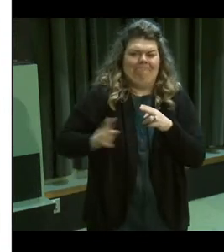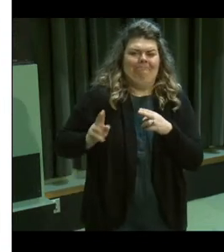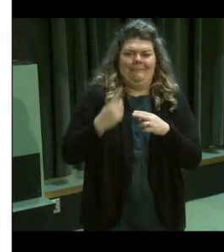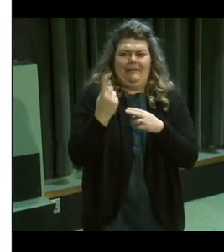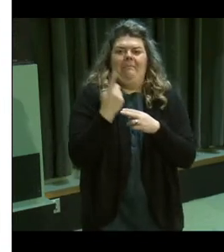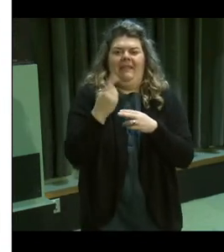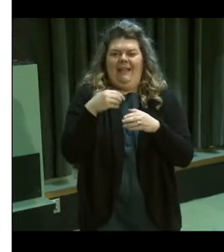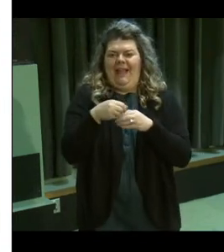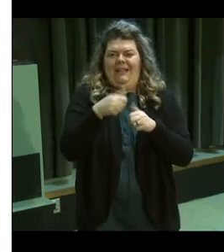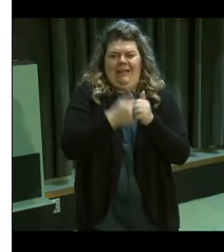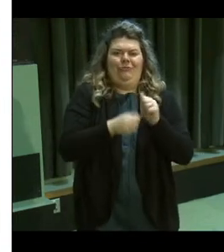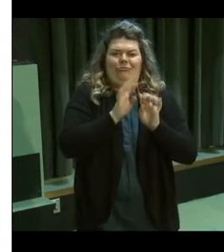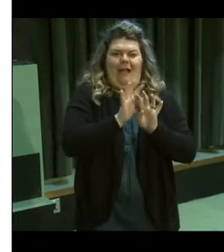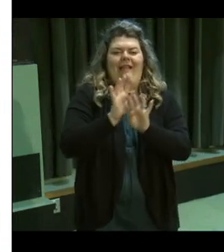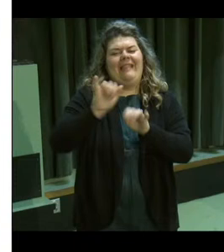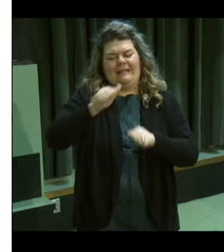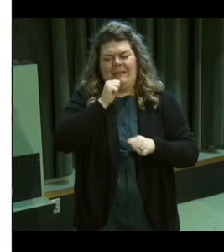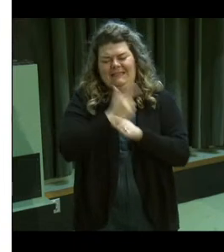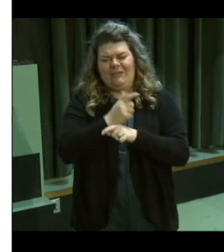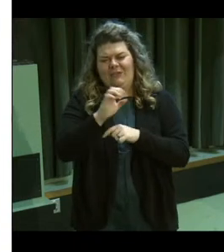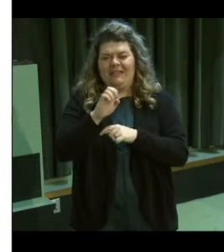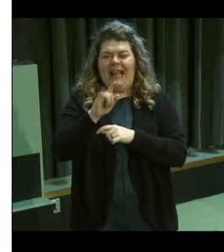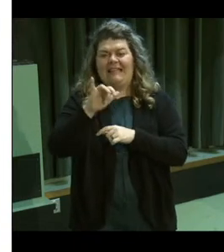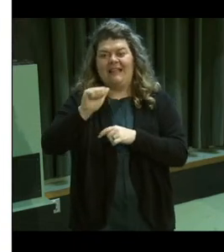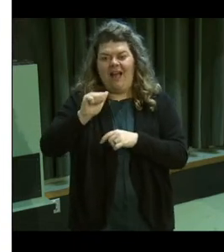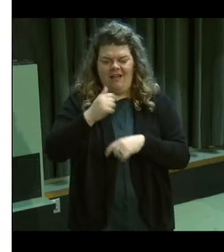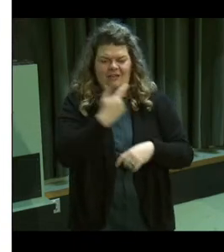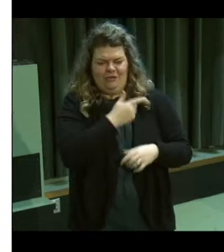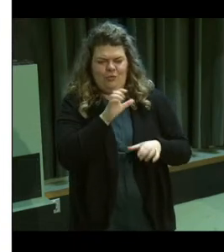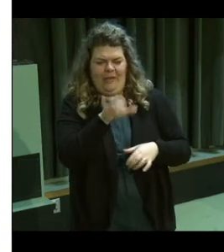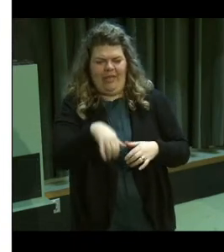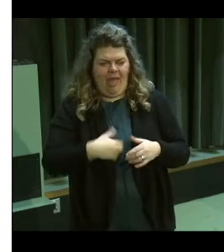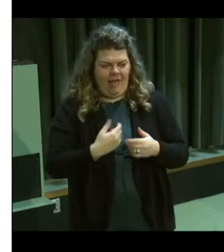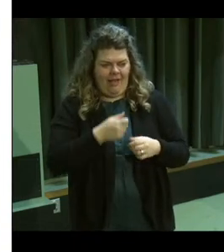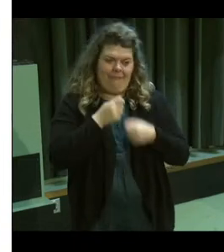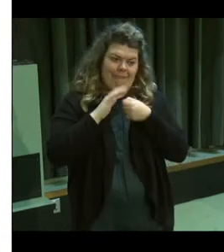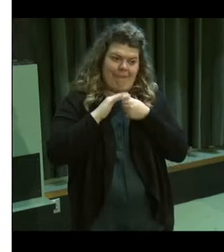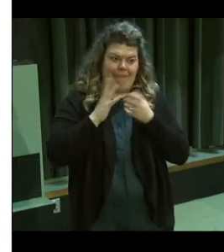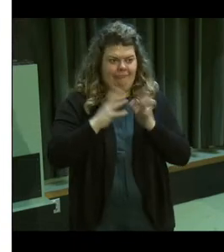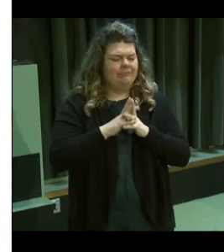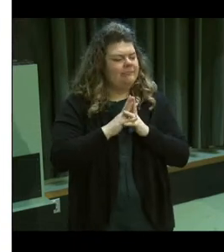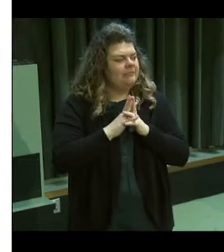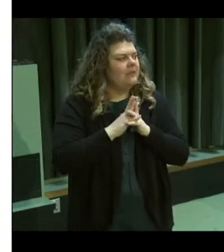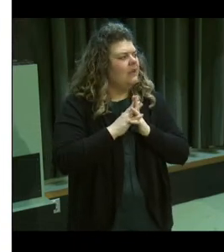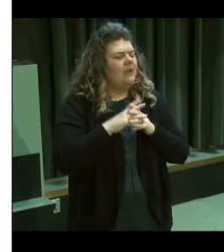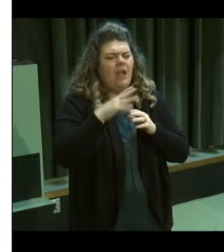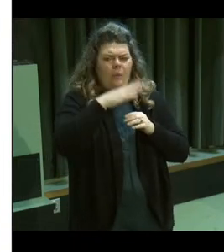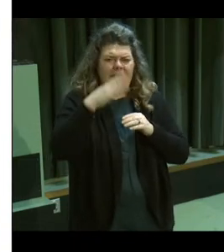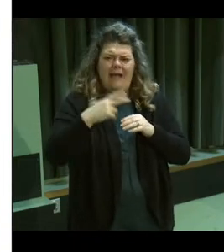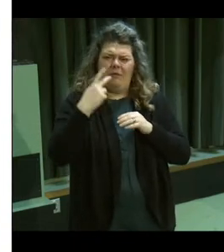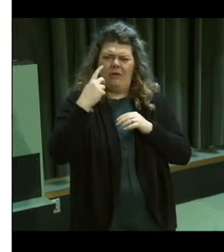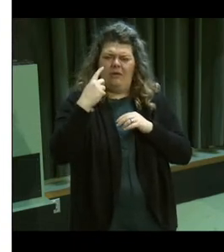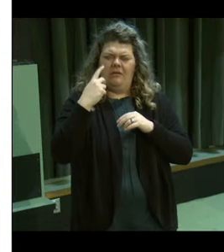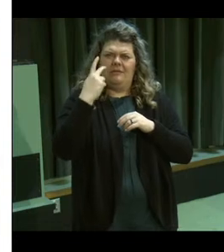say something to at a different rally. So that's my sister